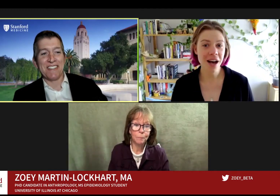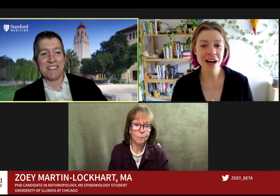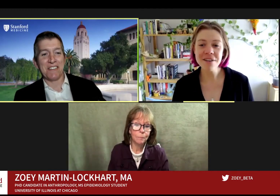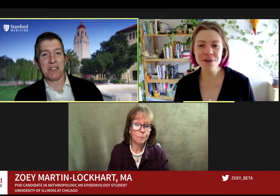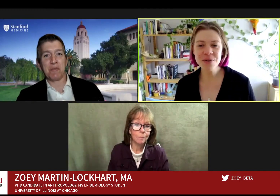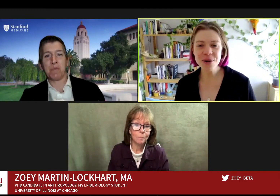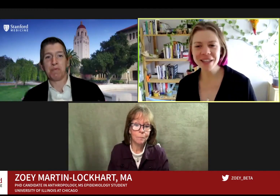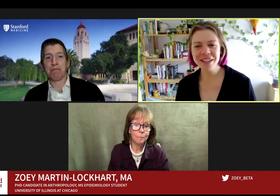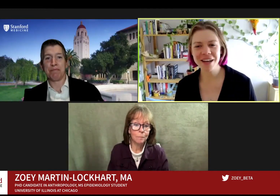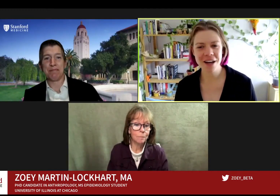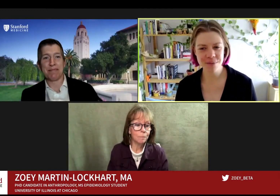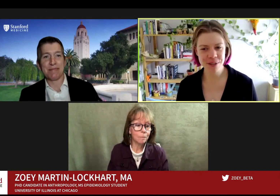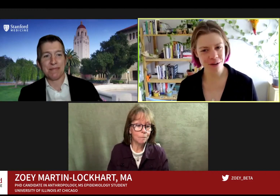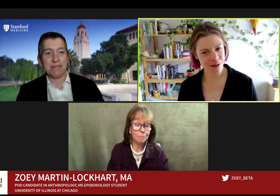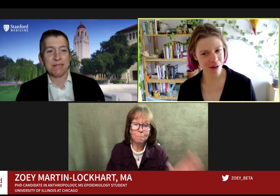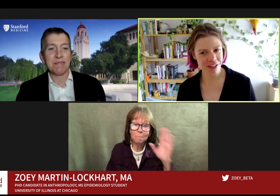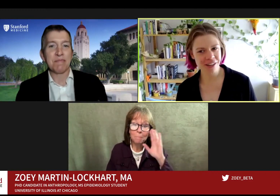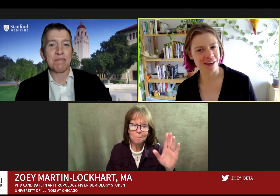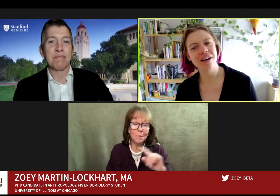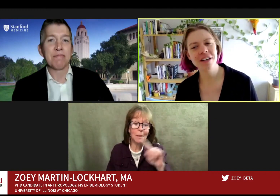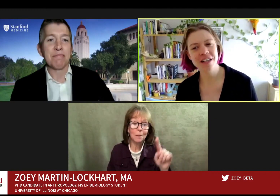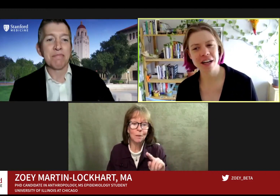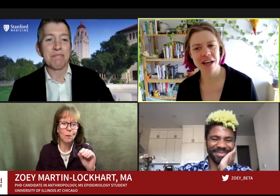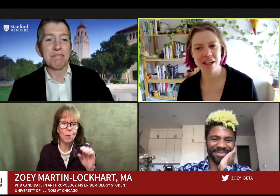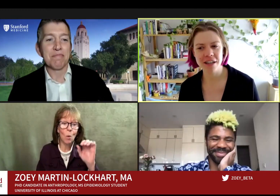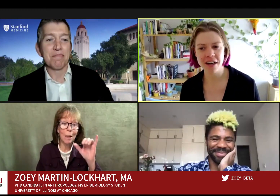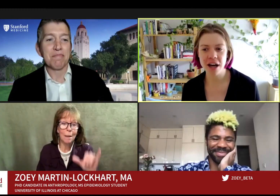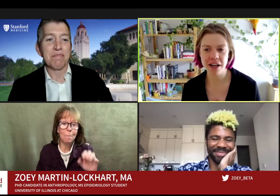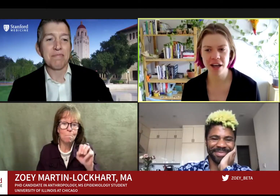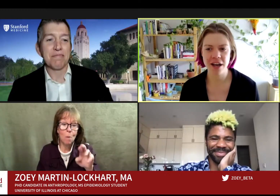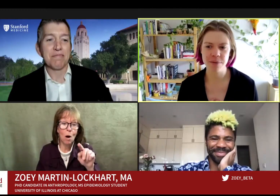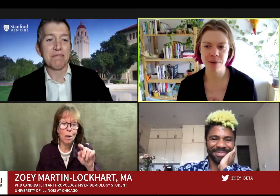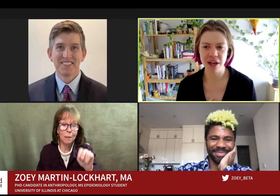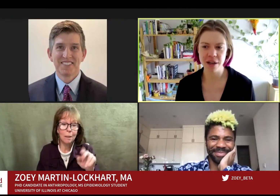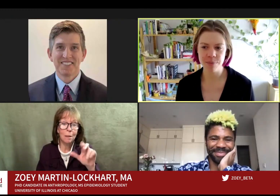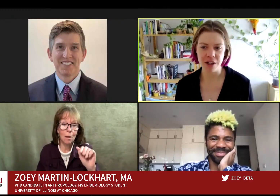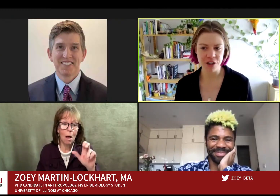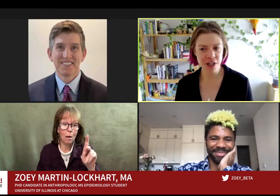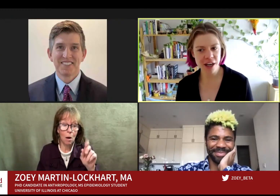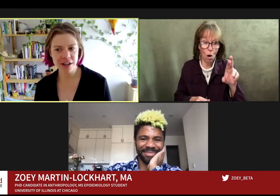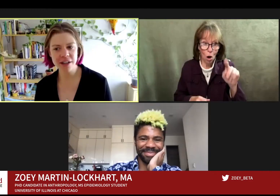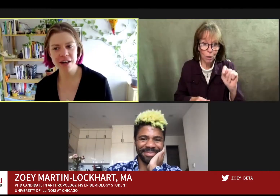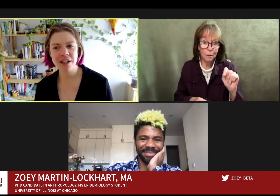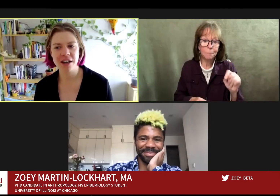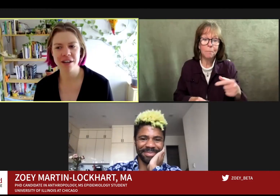Hi everyone, I'm Zoey Martin-Lockhart, and I am a PhD candidate and